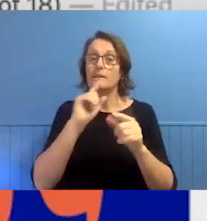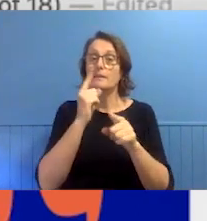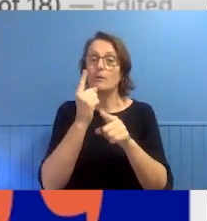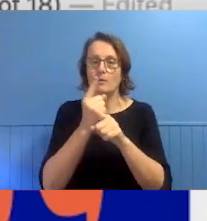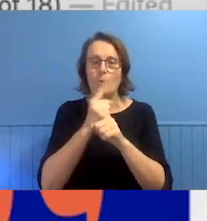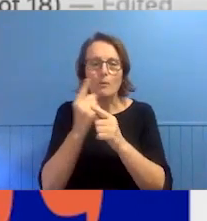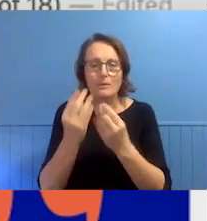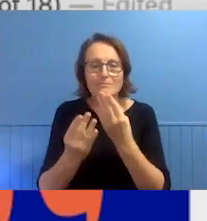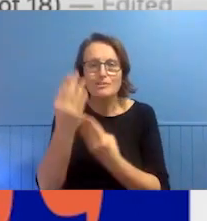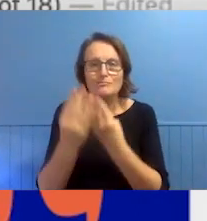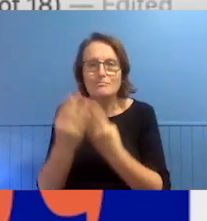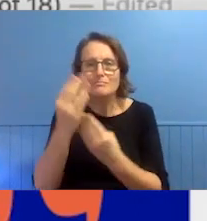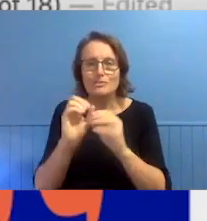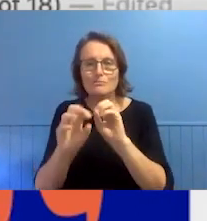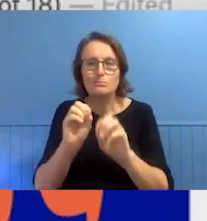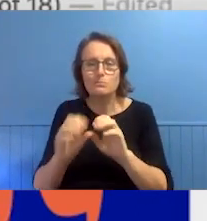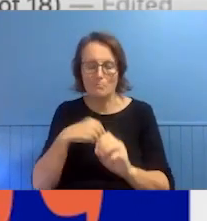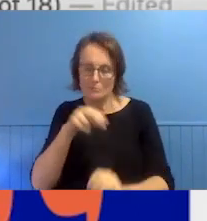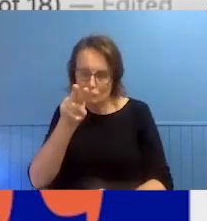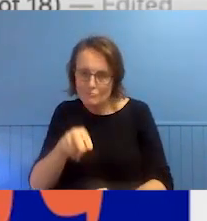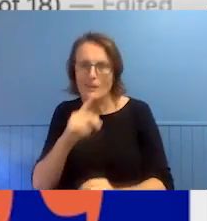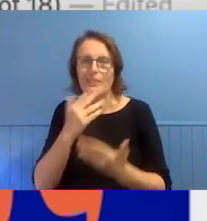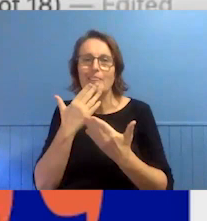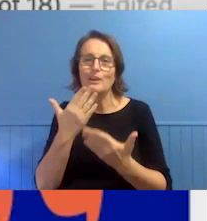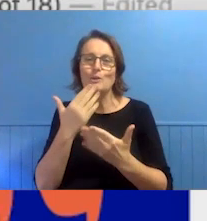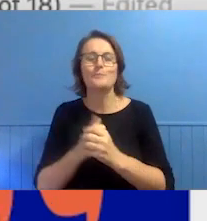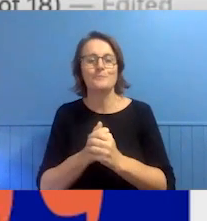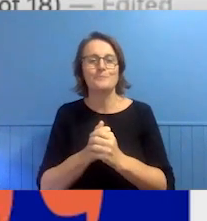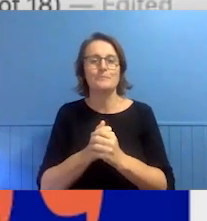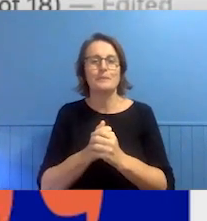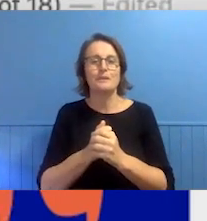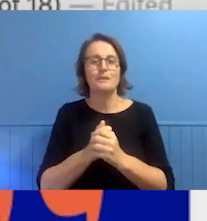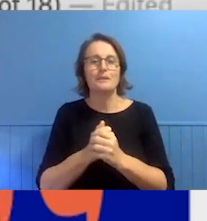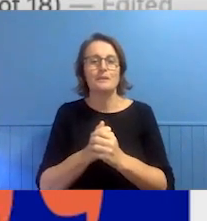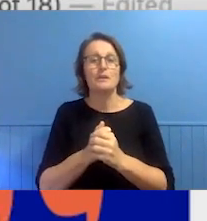Moving on from reach, let's look at some of the ways that audiences are